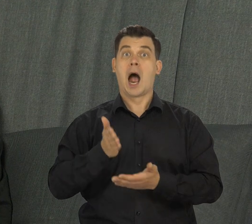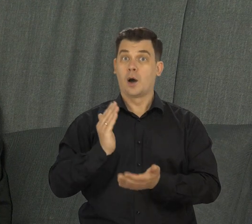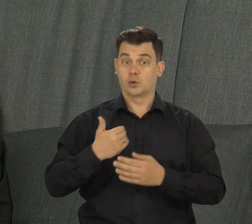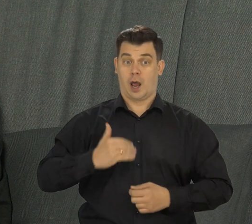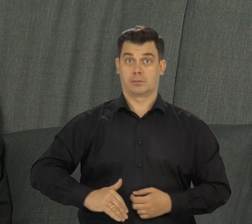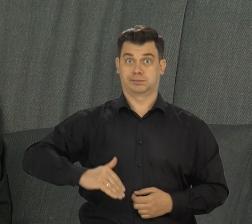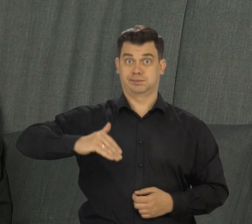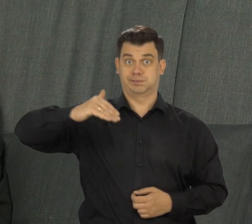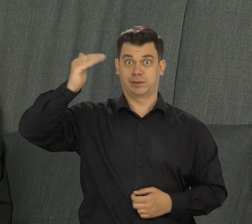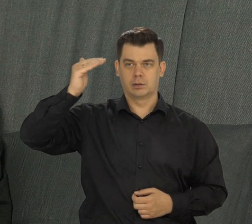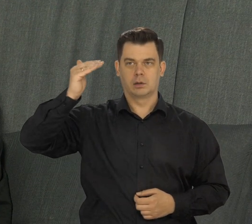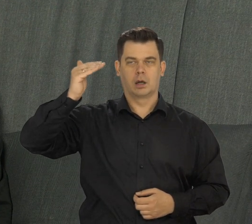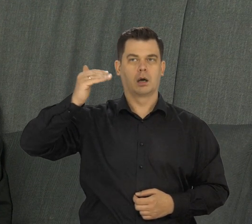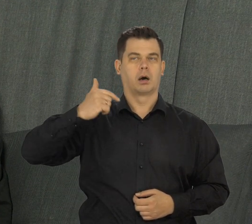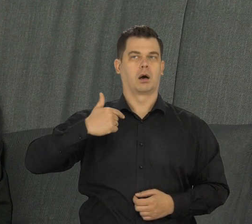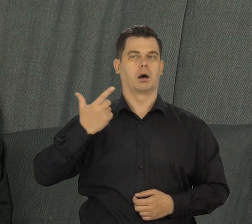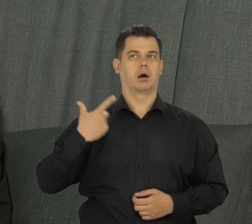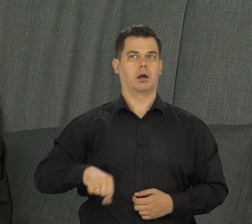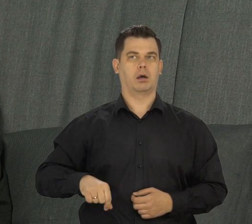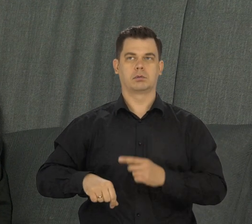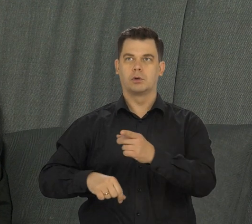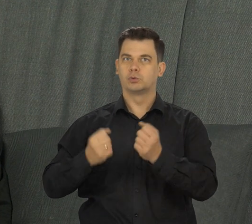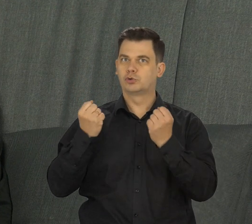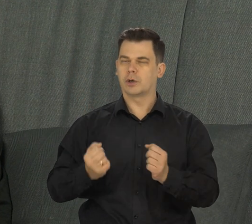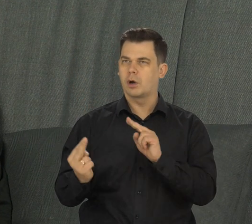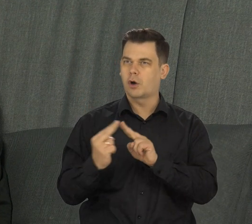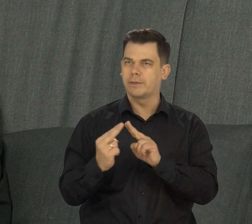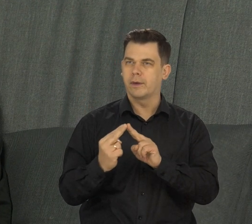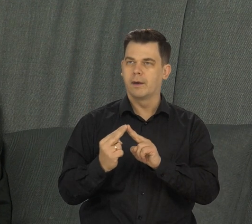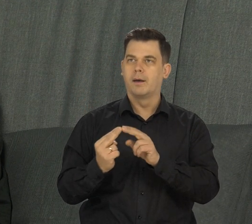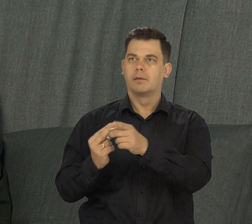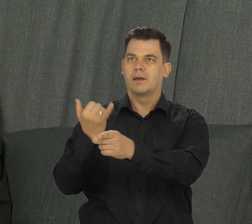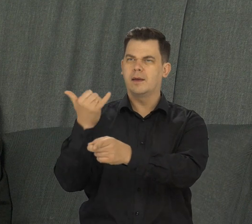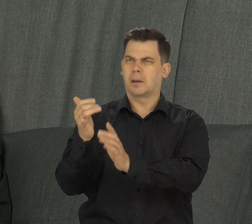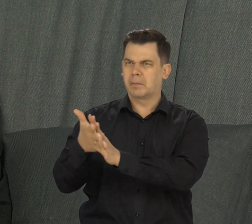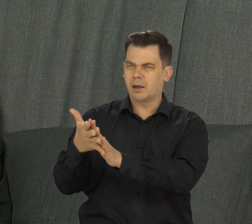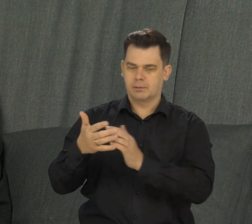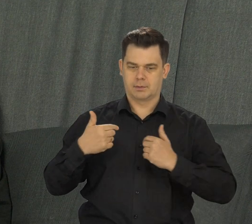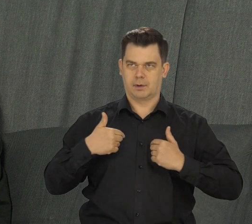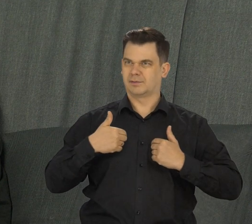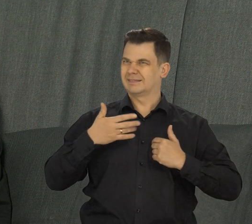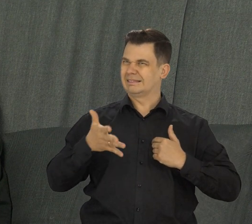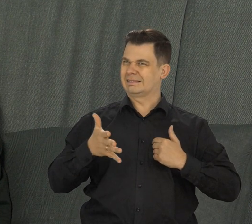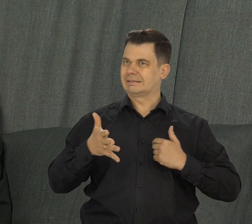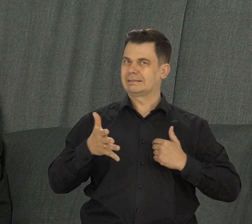When I grew up, I realized, That the difficulty in building a relationship with my brother stemmed from communication problems.